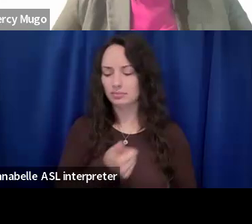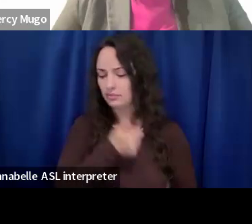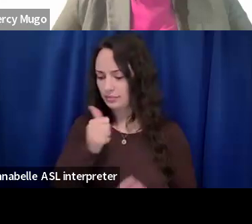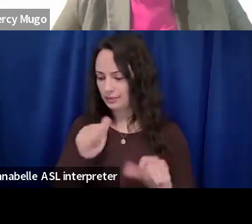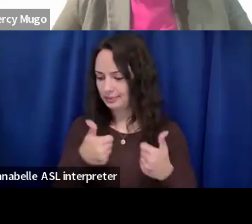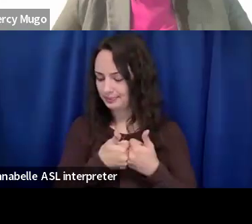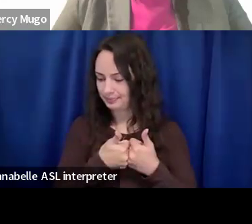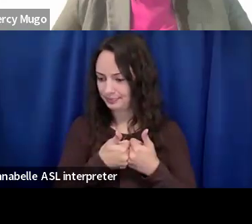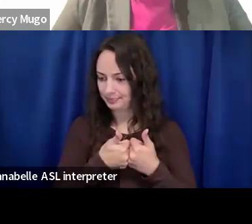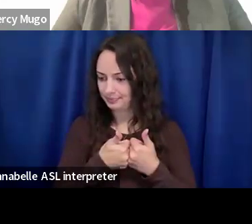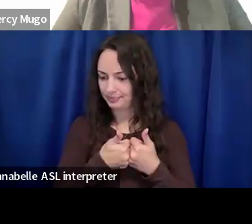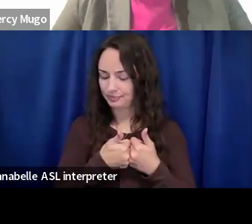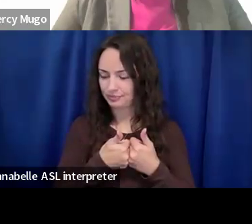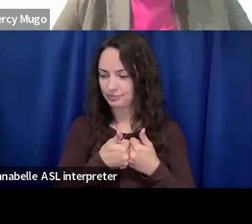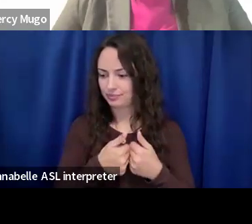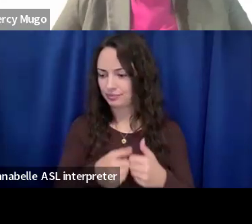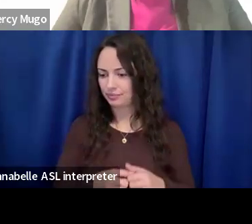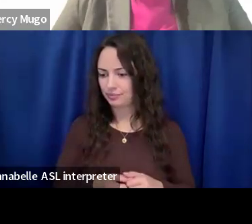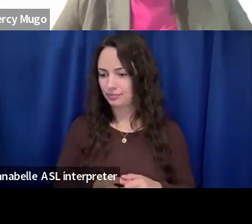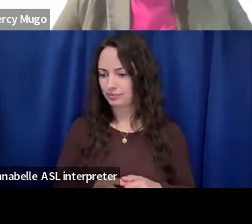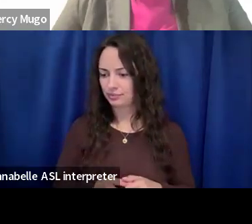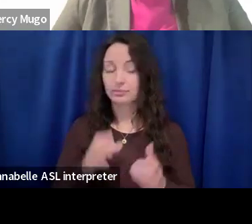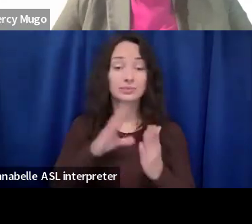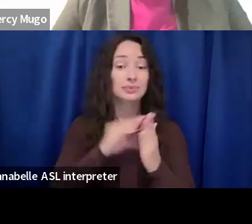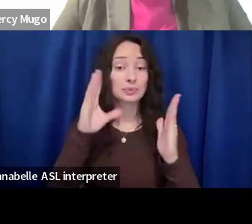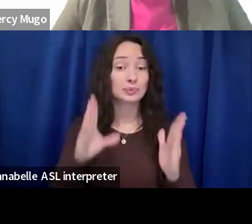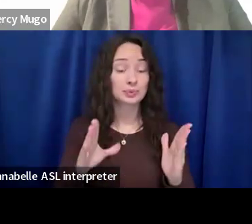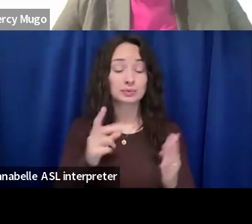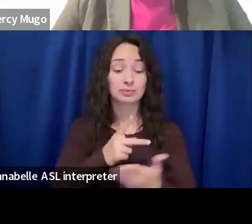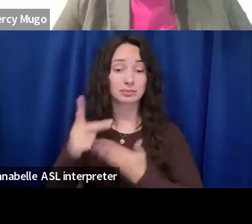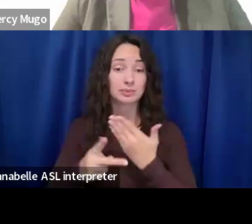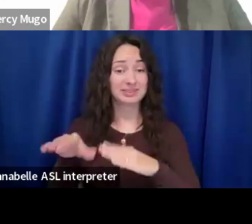is I have students who have to leave the program. For example